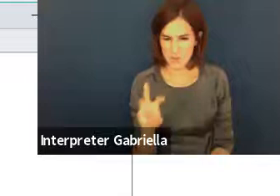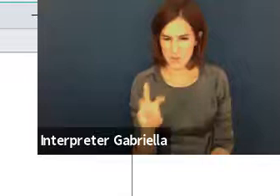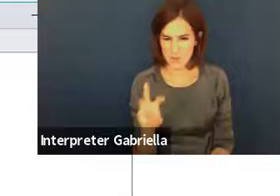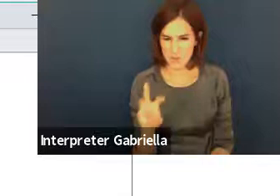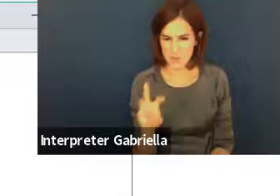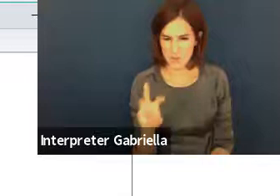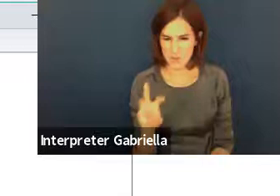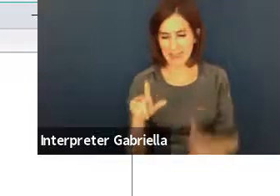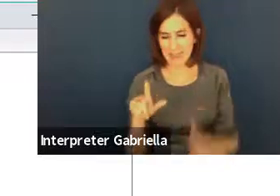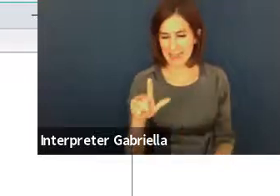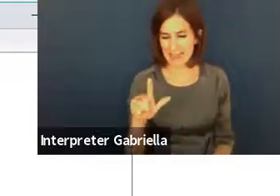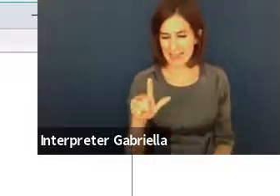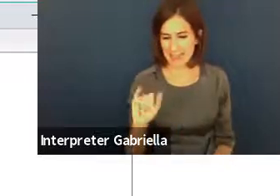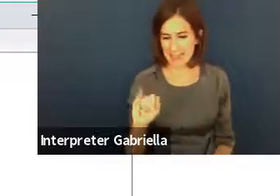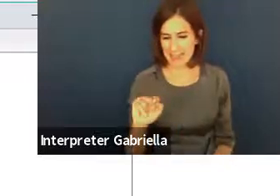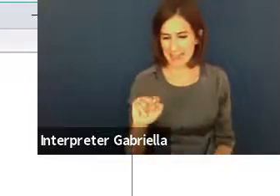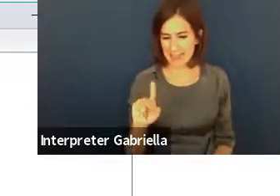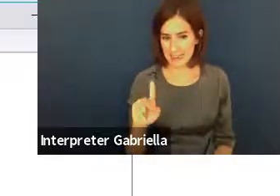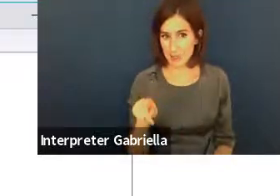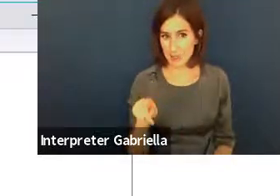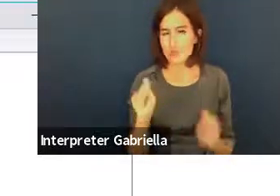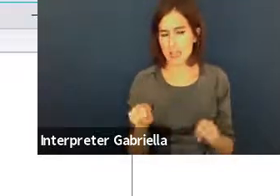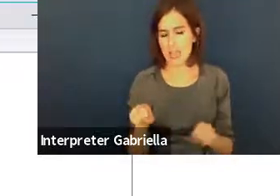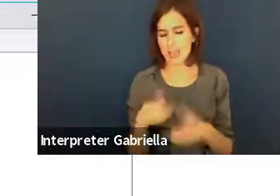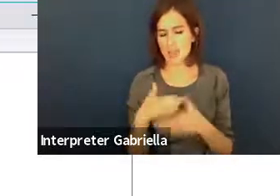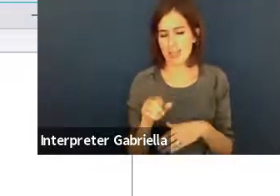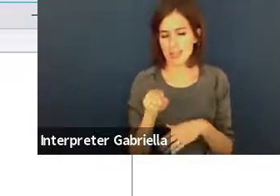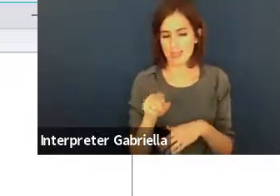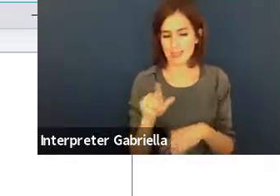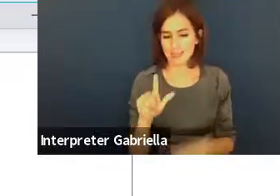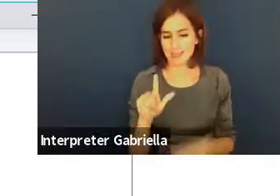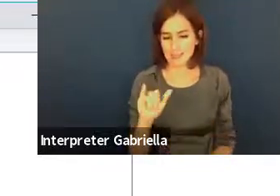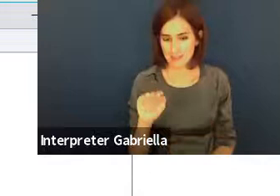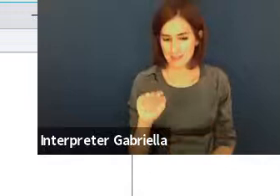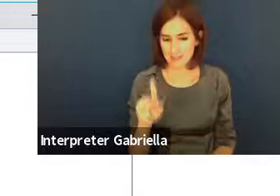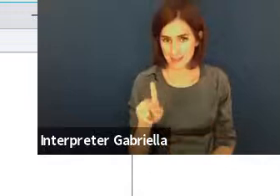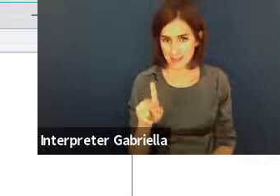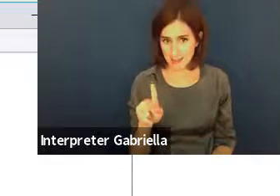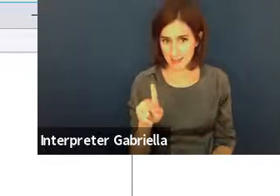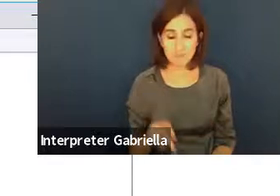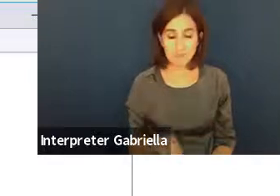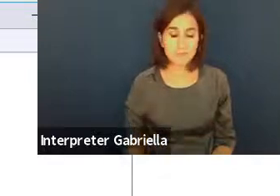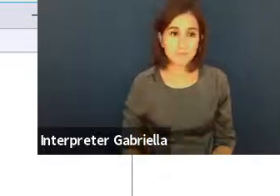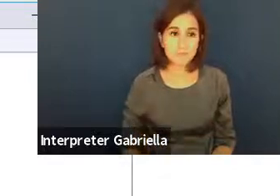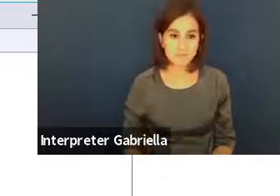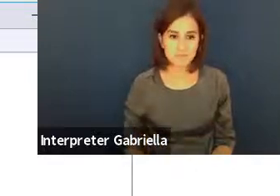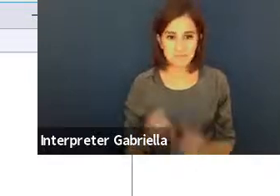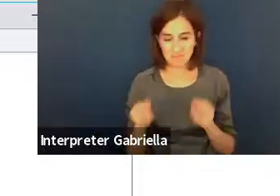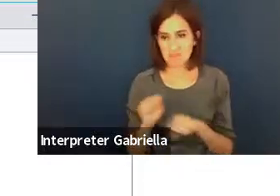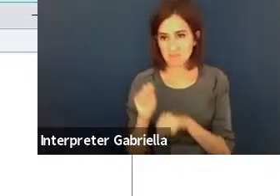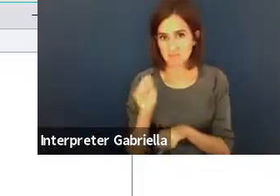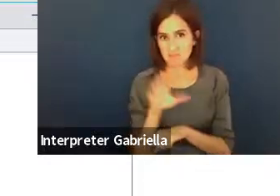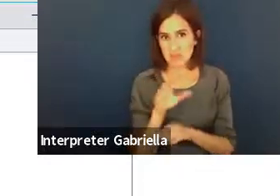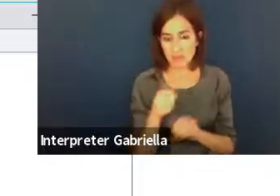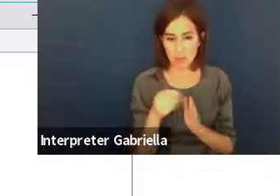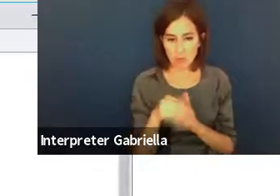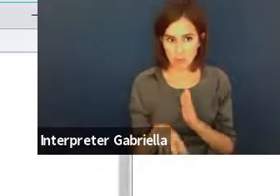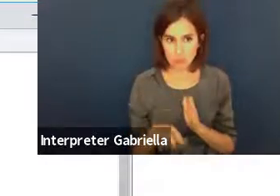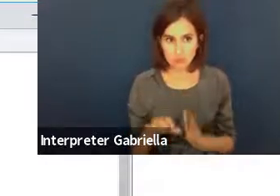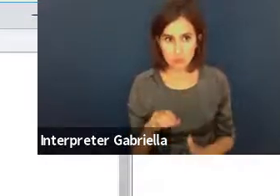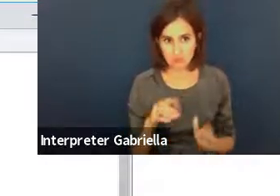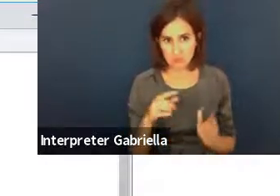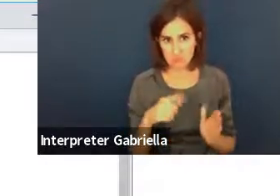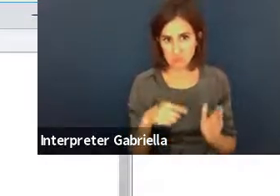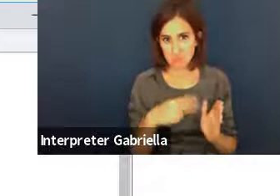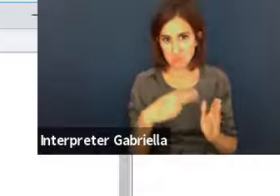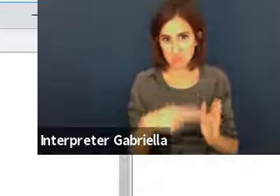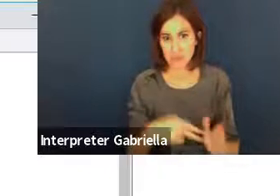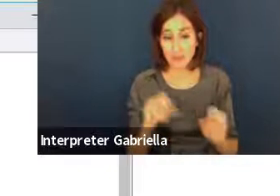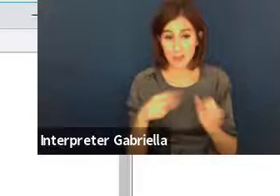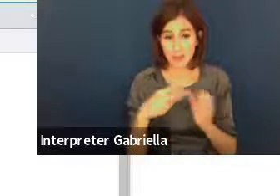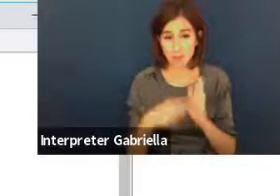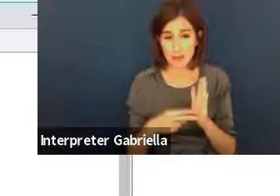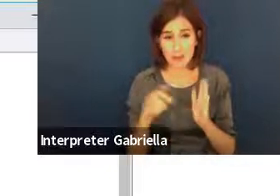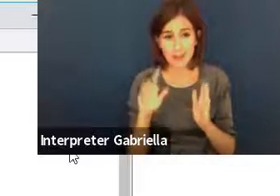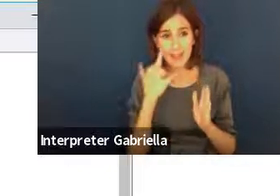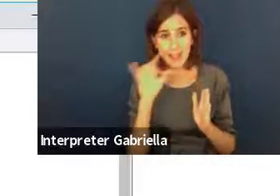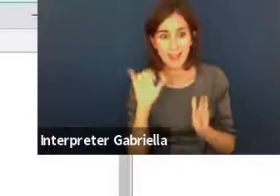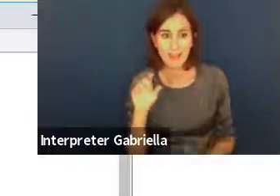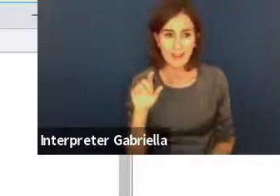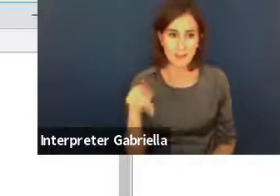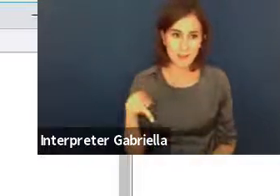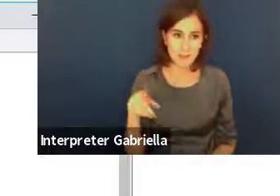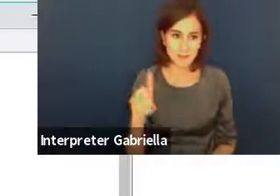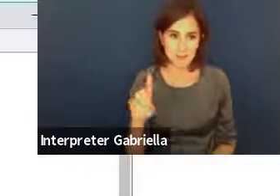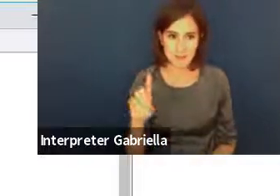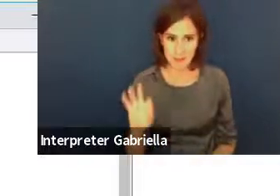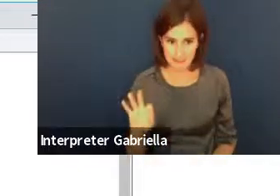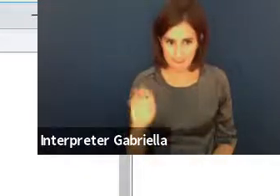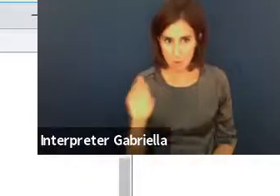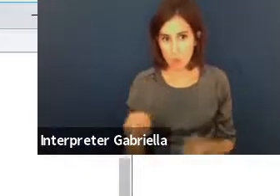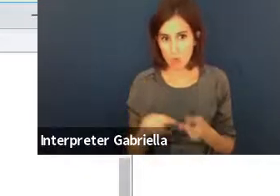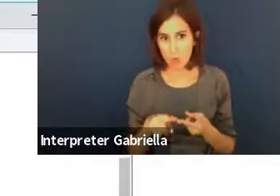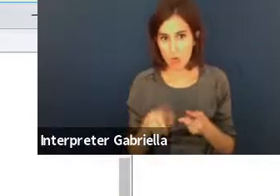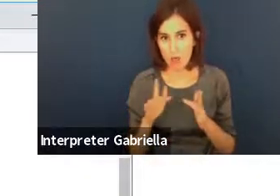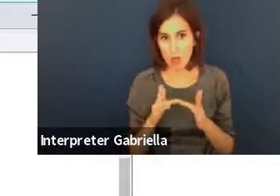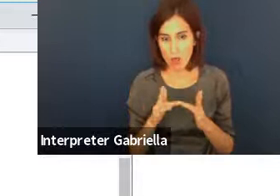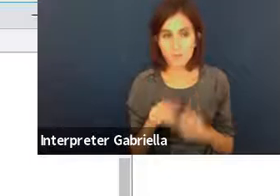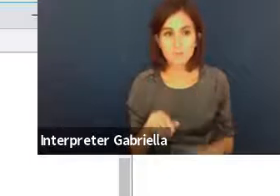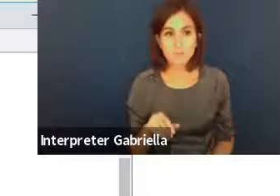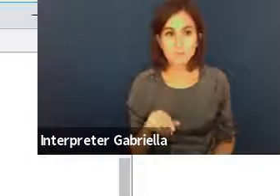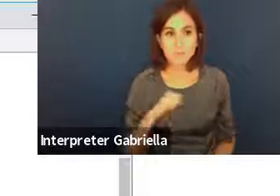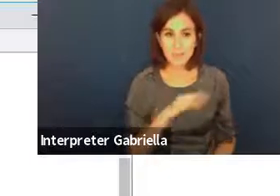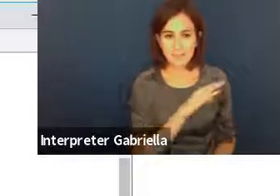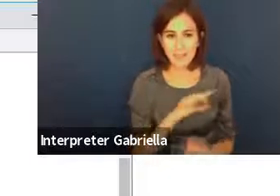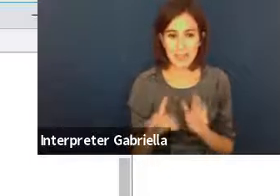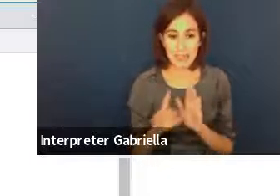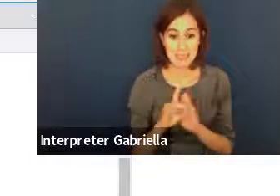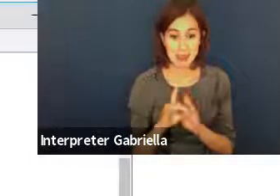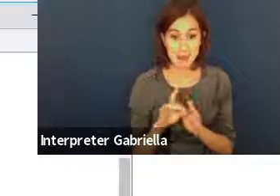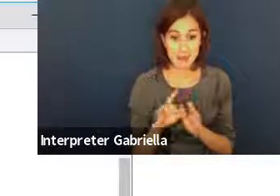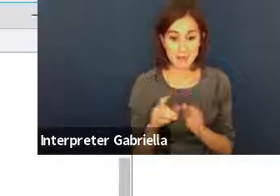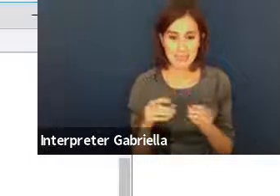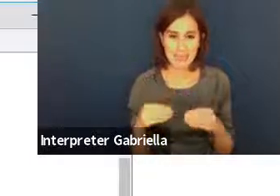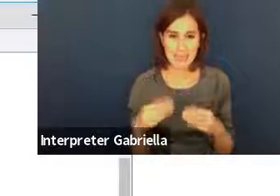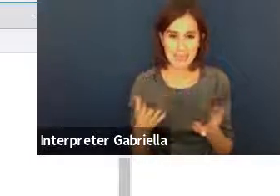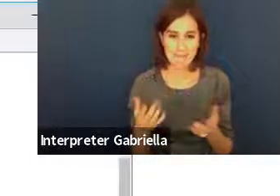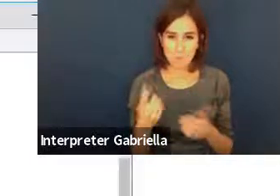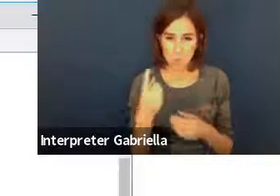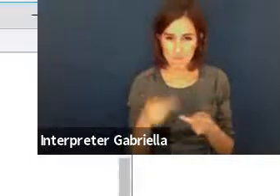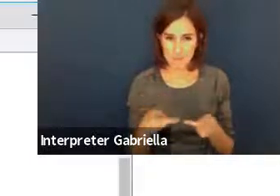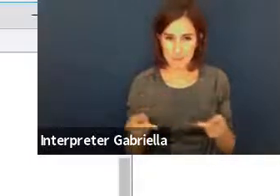Linda Kobashigawa: This link or the, the actual site might give you the link for you to share. And that's also how how students can read it, too. So you can read it as a PDF or online look through the different chapters, things like that. So faculty select just gives you a one place where you can find